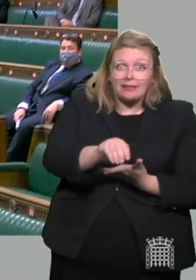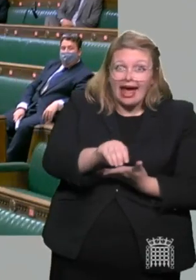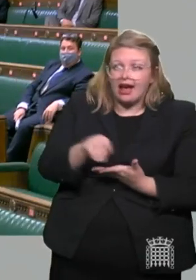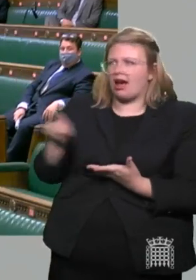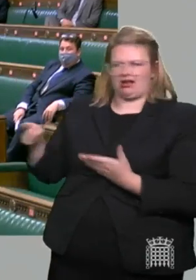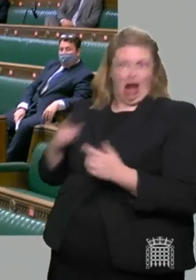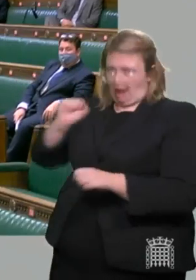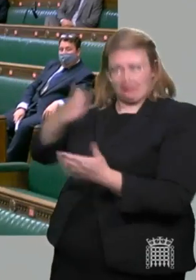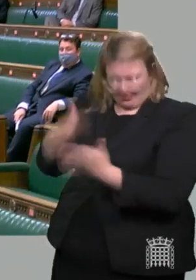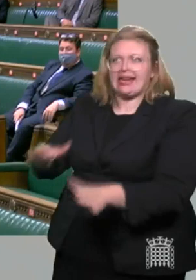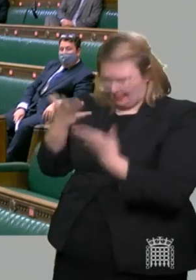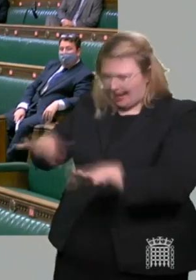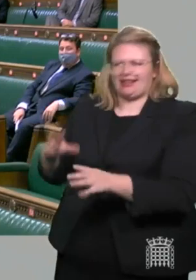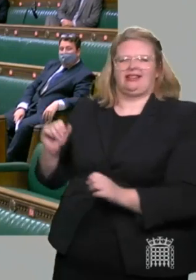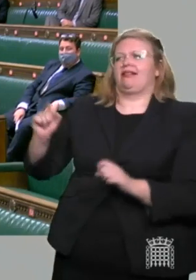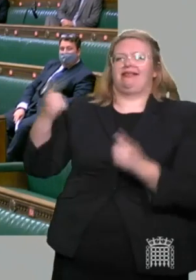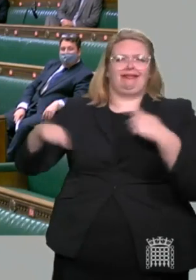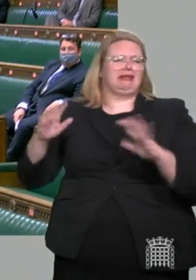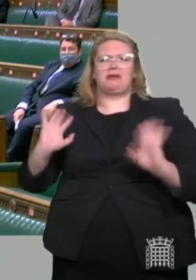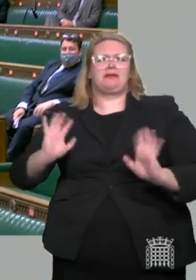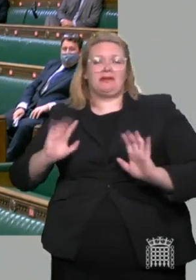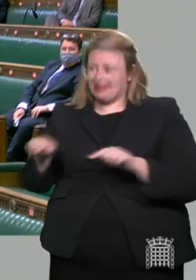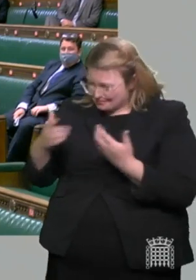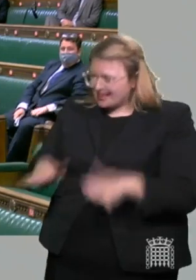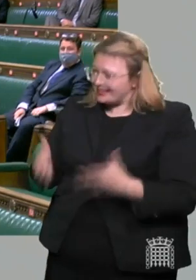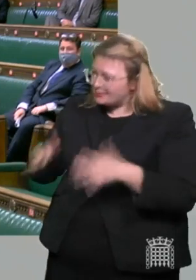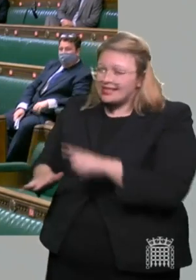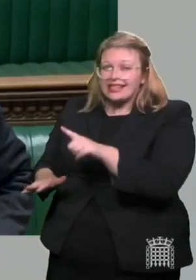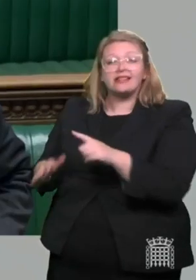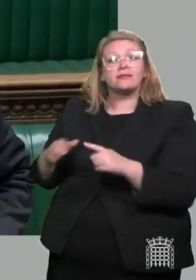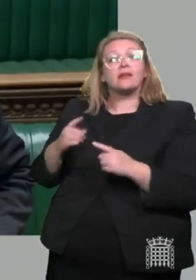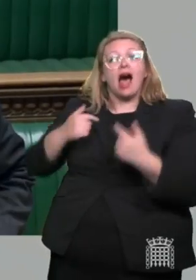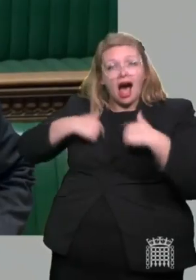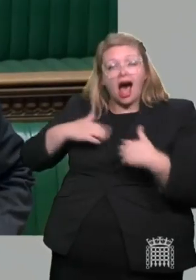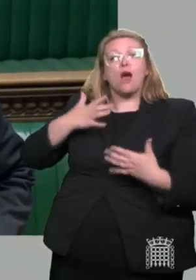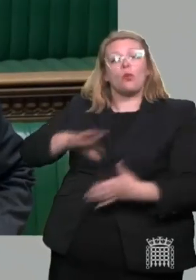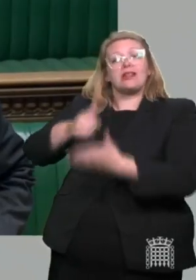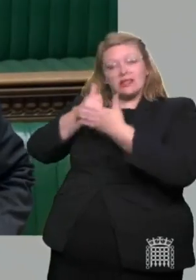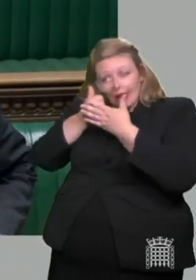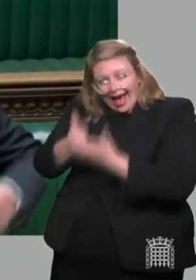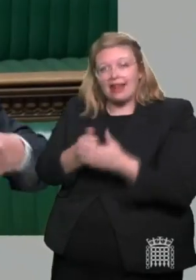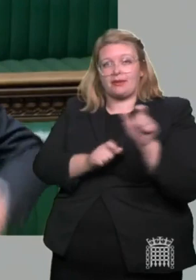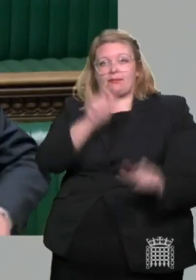tarting it up. I would much rather help people get on the property ladder, and it is this